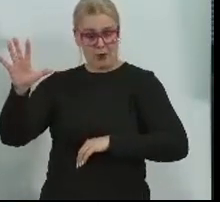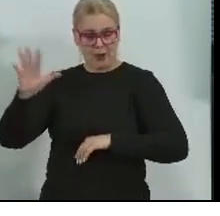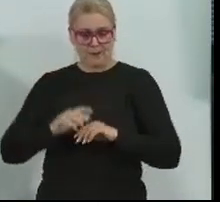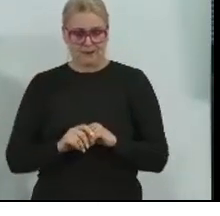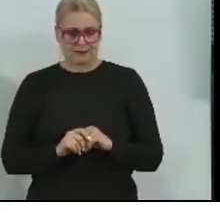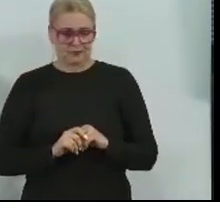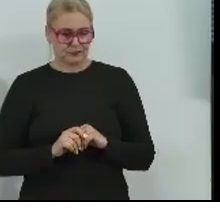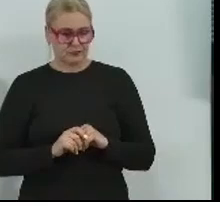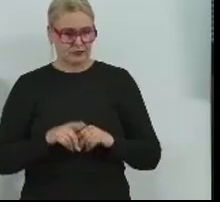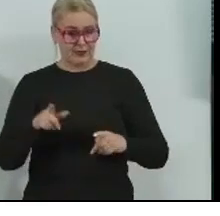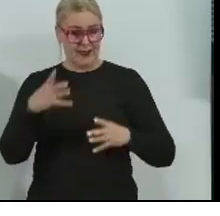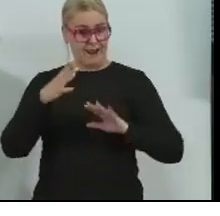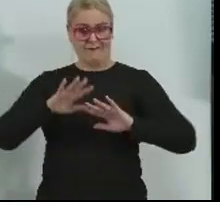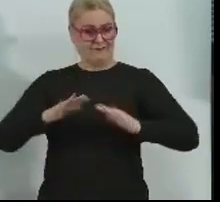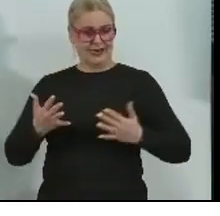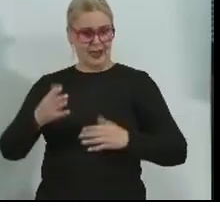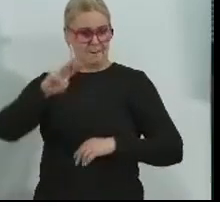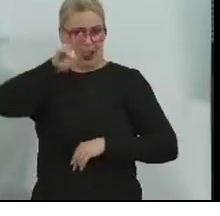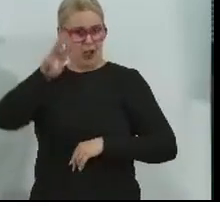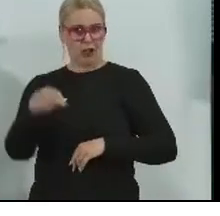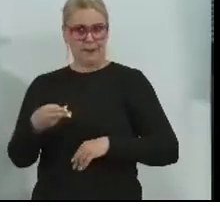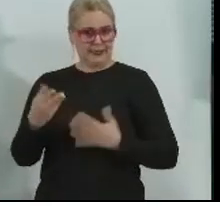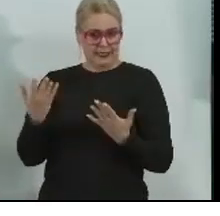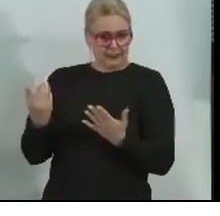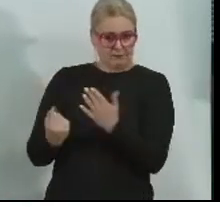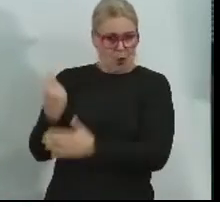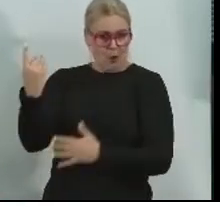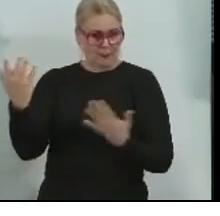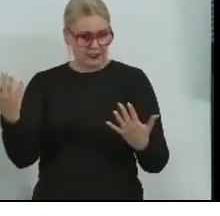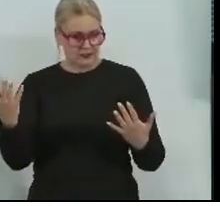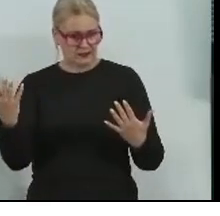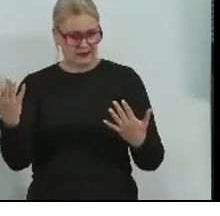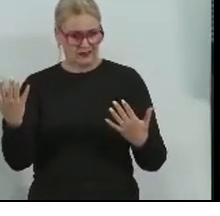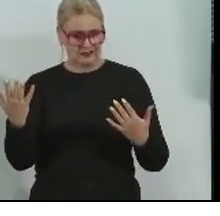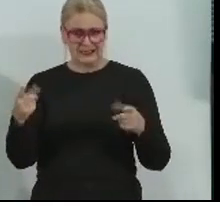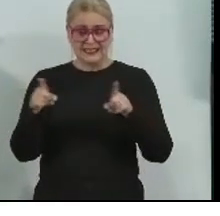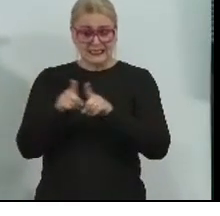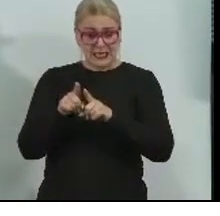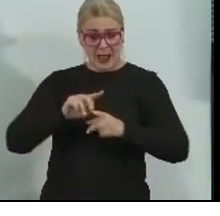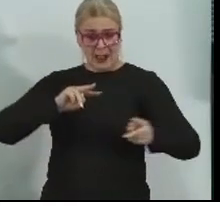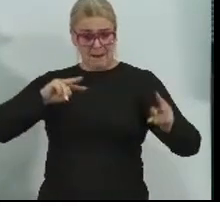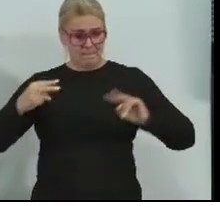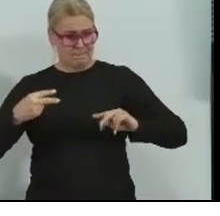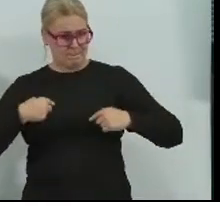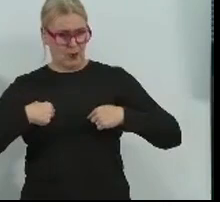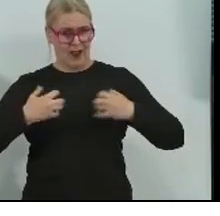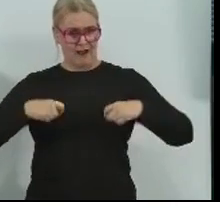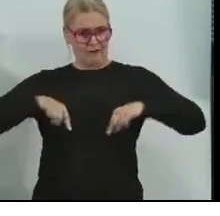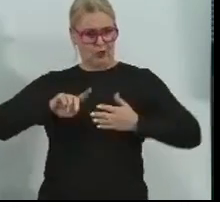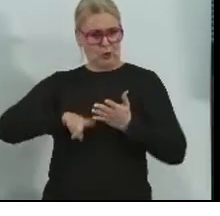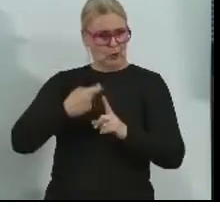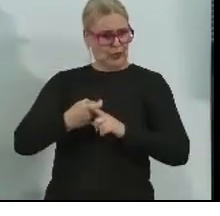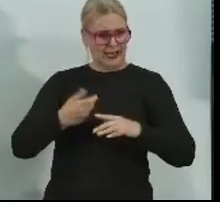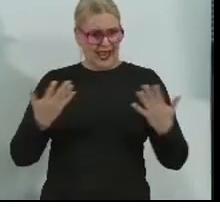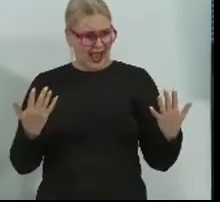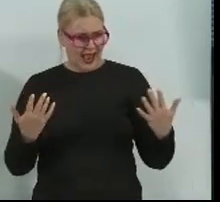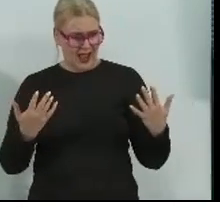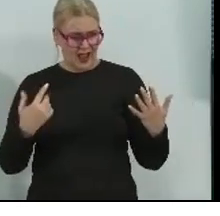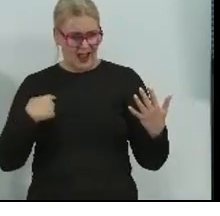growing up and, and, and seeing a difference in the two, the Olympics and the Paralympics, But they're both sporting events. They just happen to be, you know,